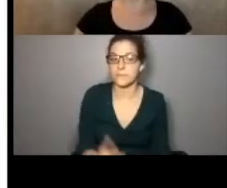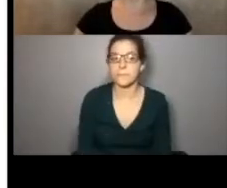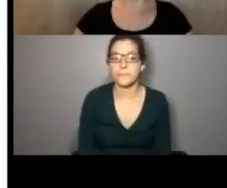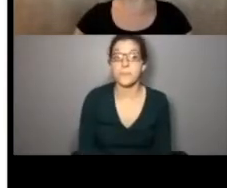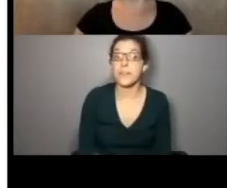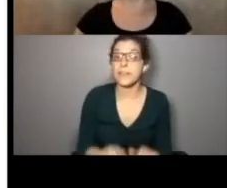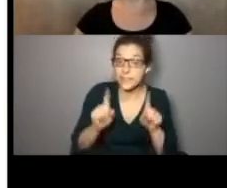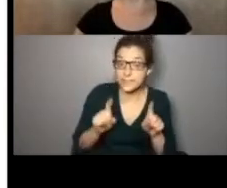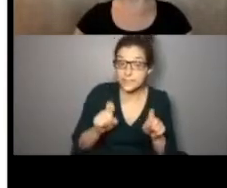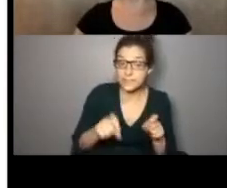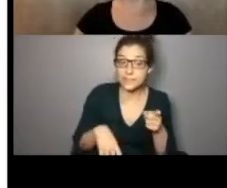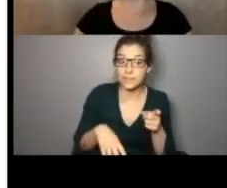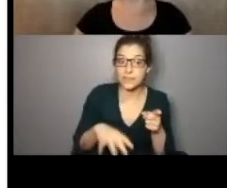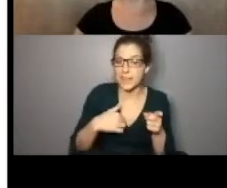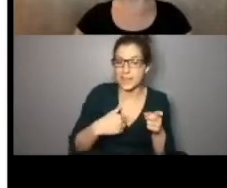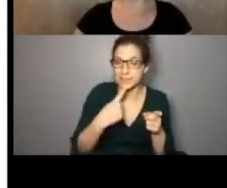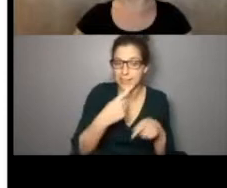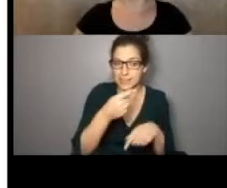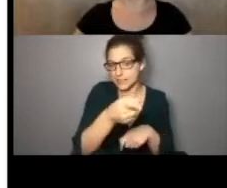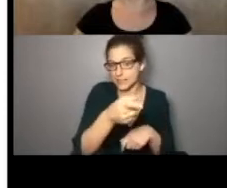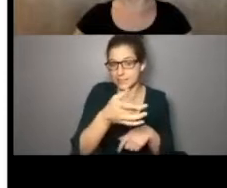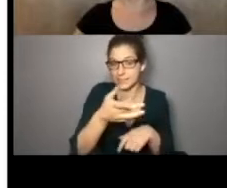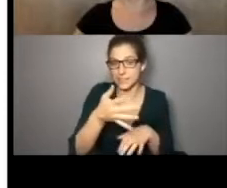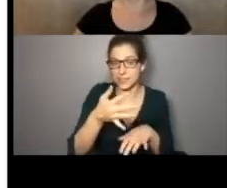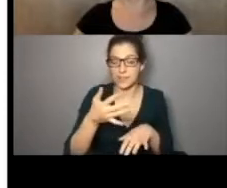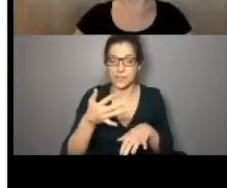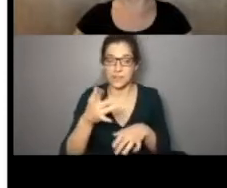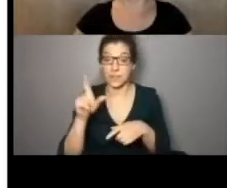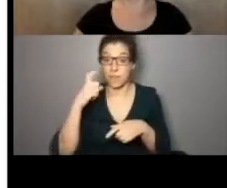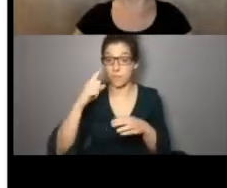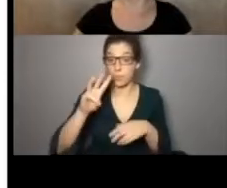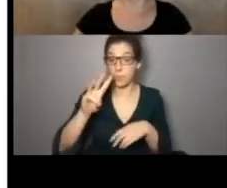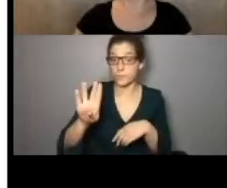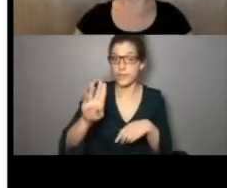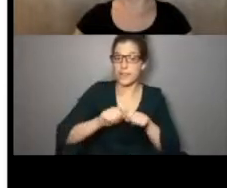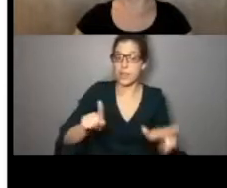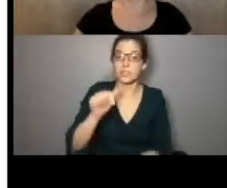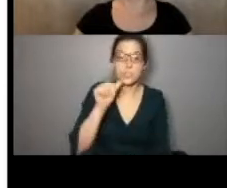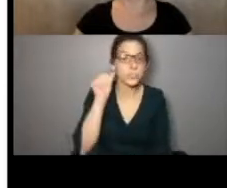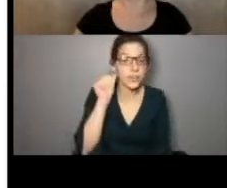, documentation and that kind of stuff . Testing, like I said this is the Government